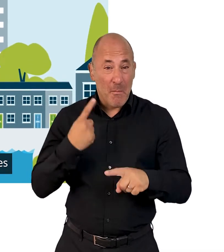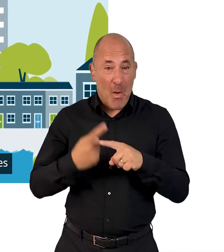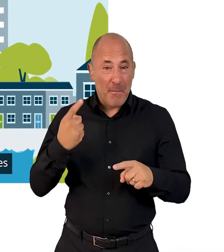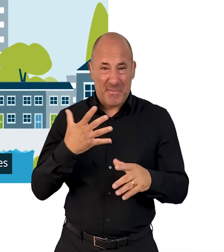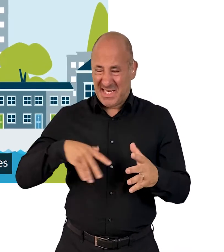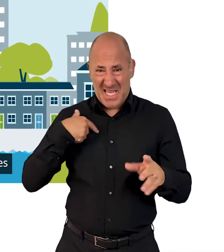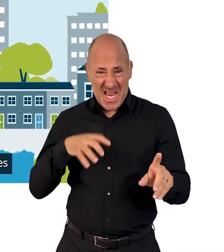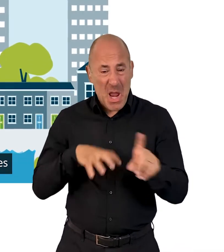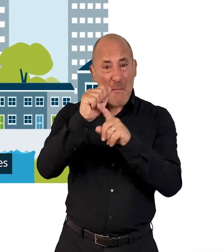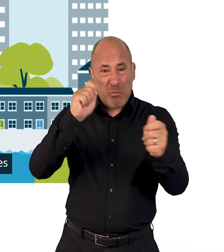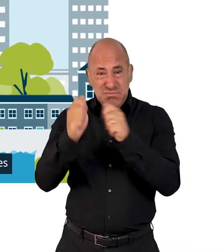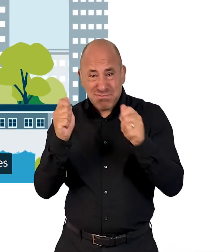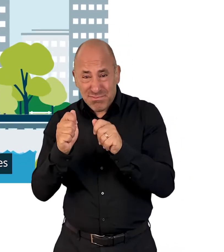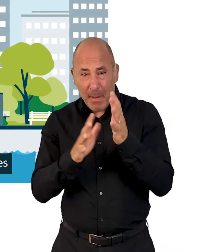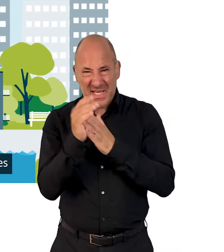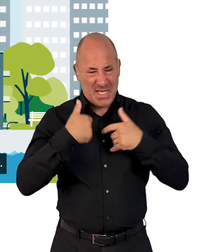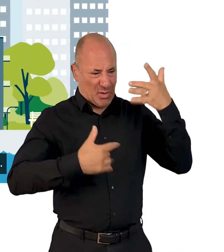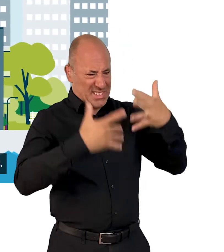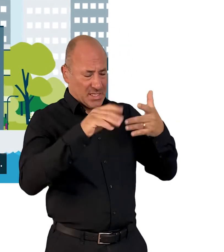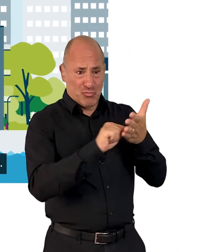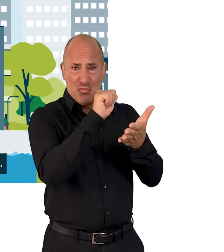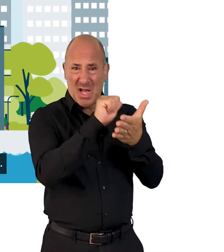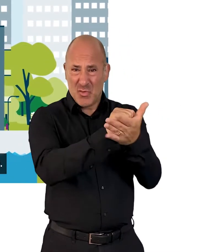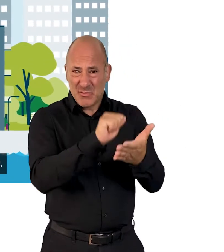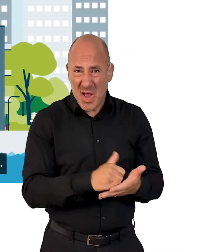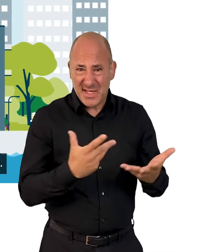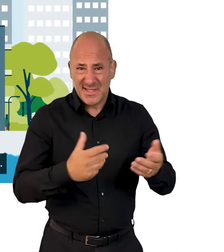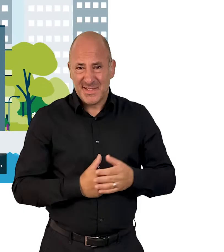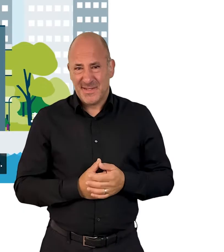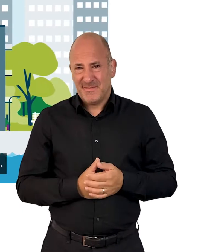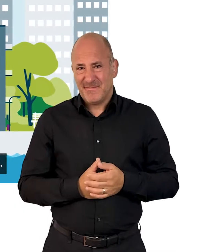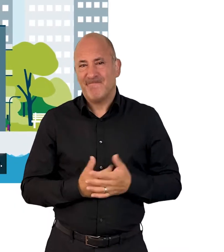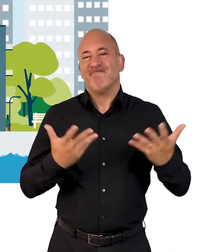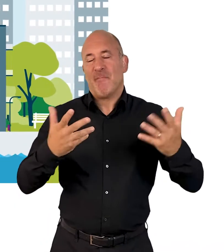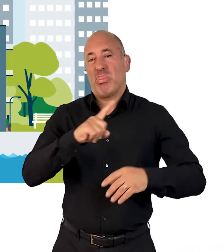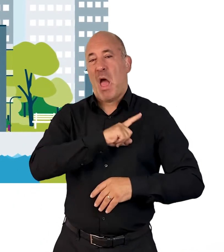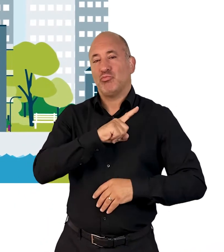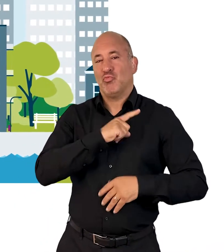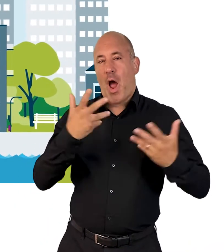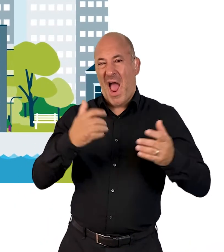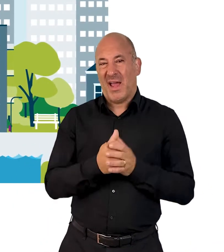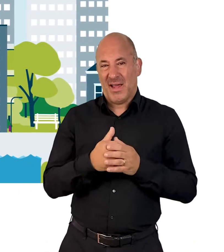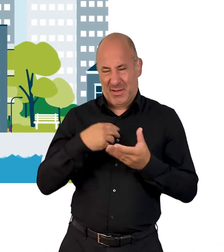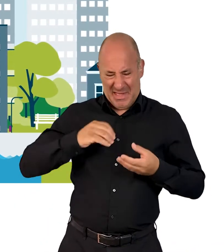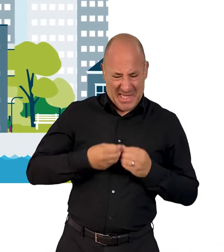and we need to keep up with these changes to make sure our statistics are up to date. That’s why we want to transform